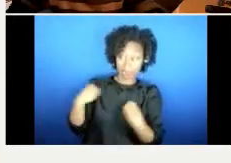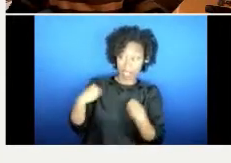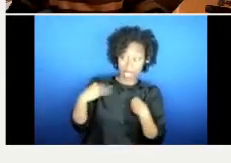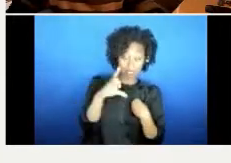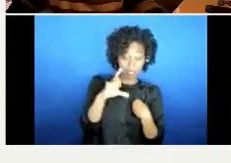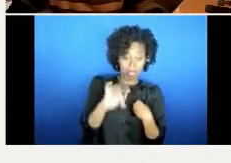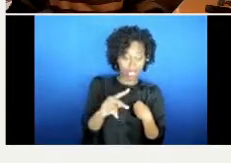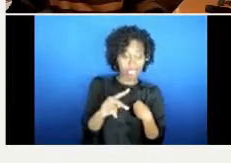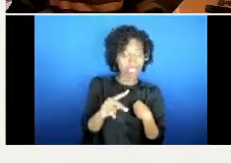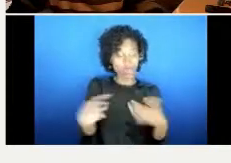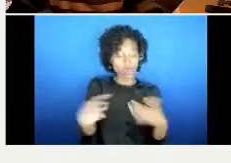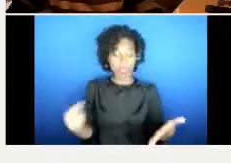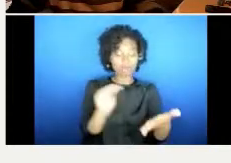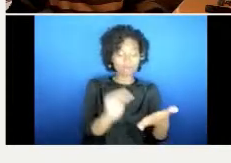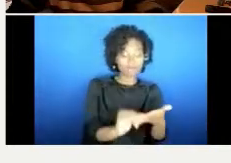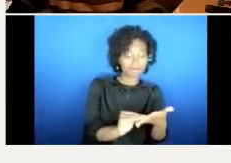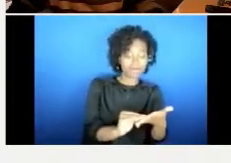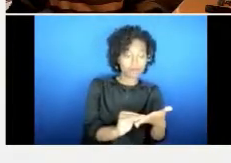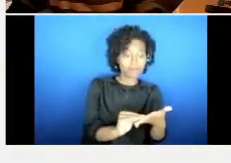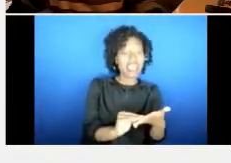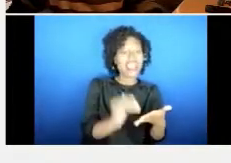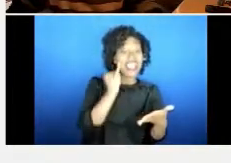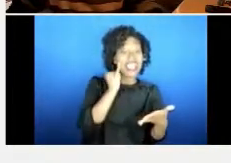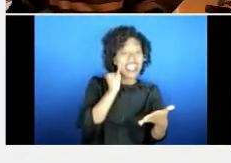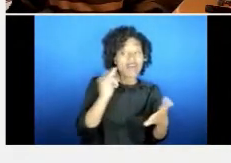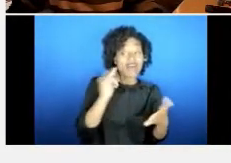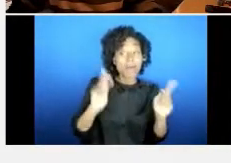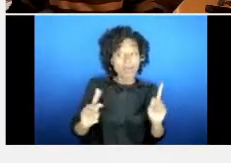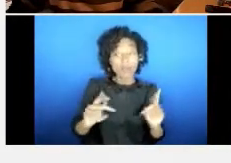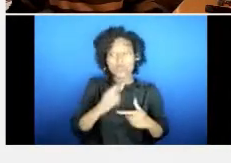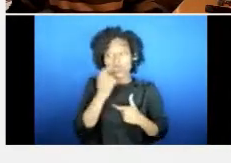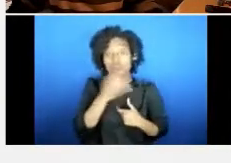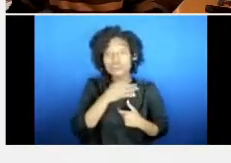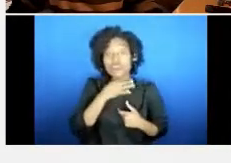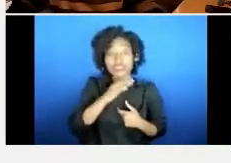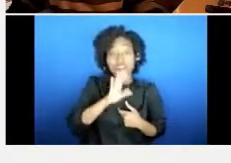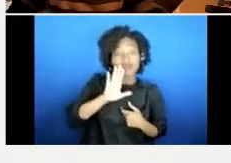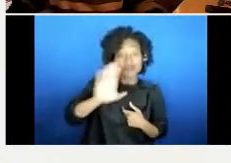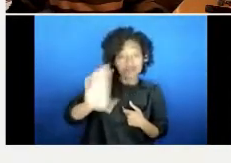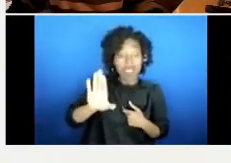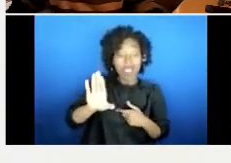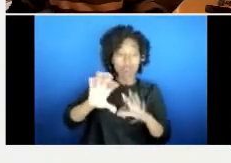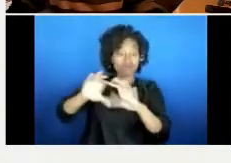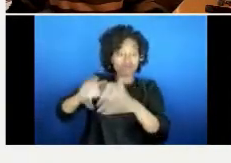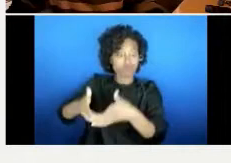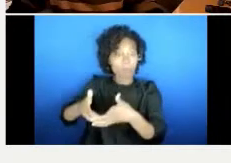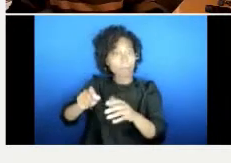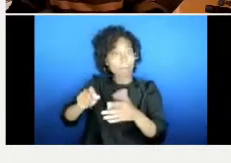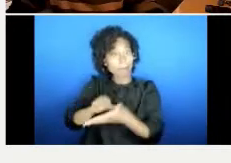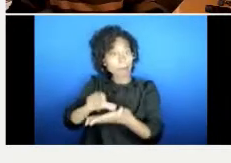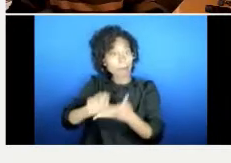to their page by clicking here. Now if a SIGs website is hosted on our side for example